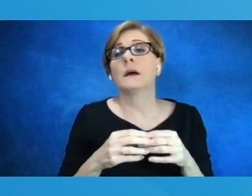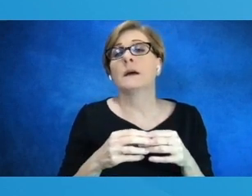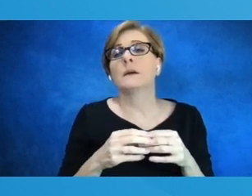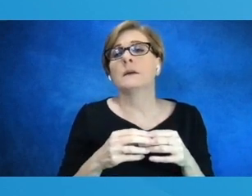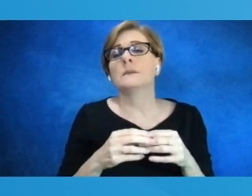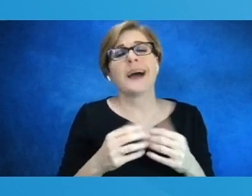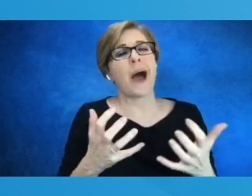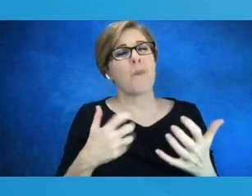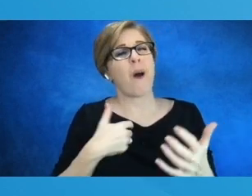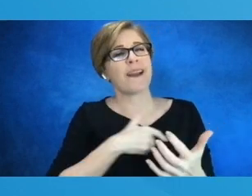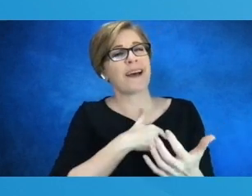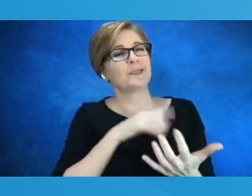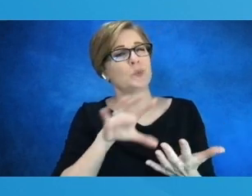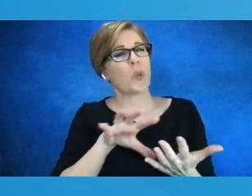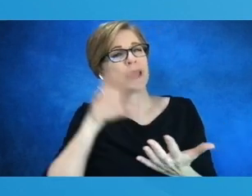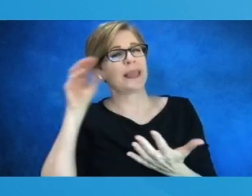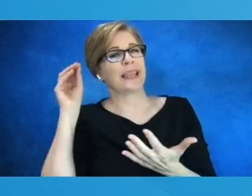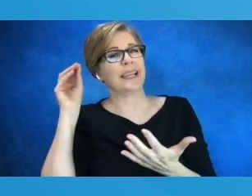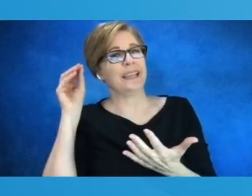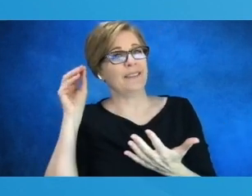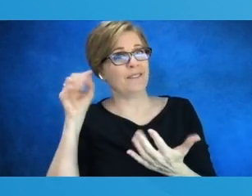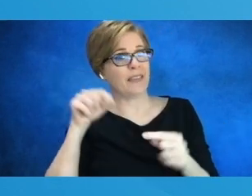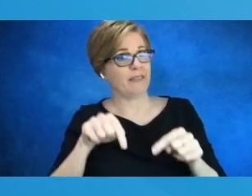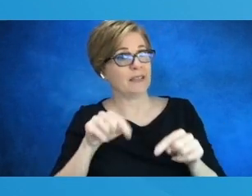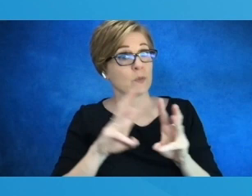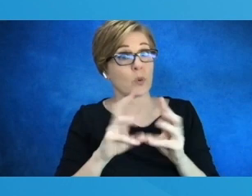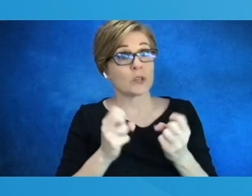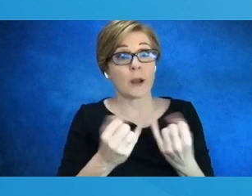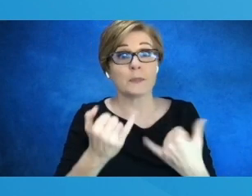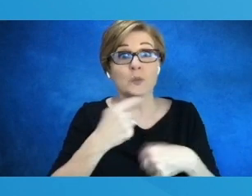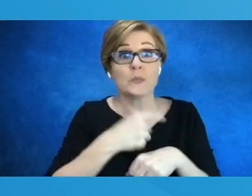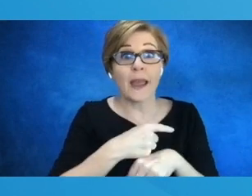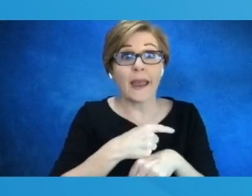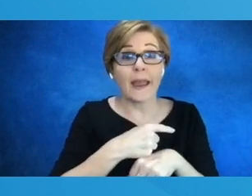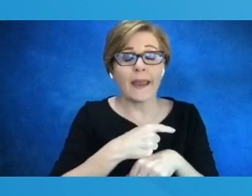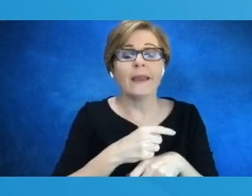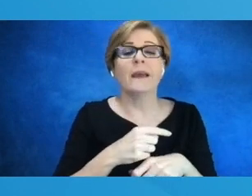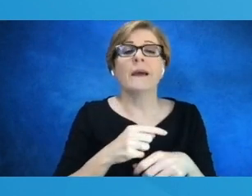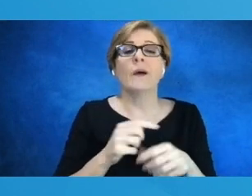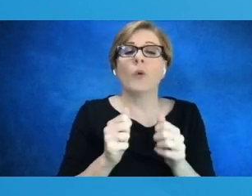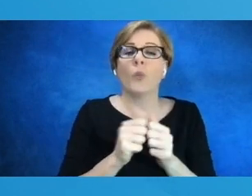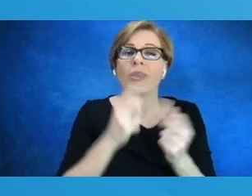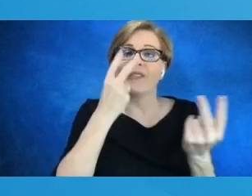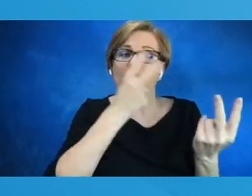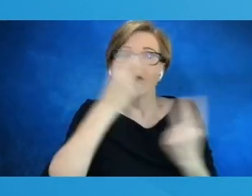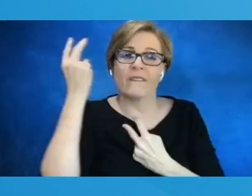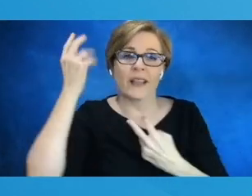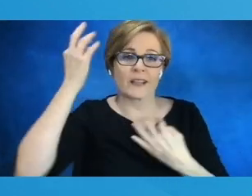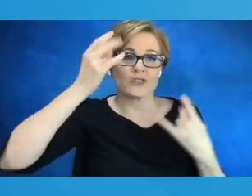So, if we could go back one slide, please?